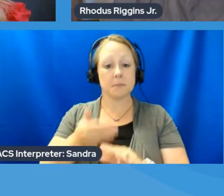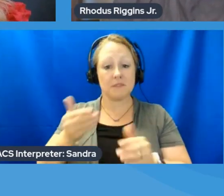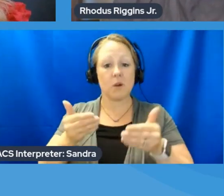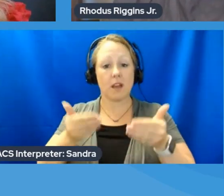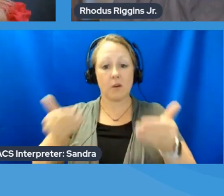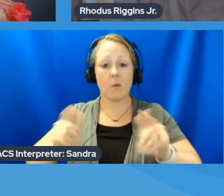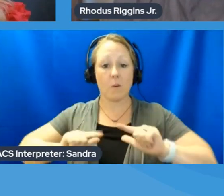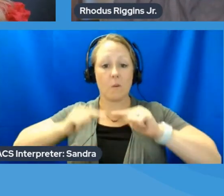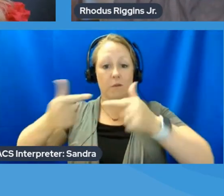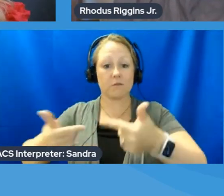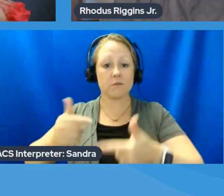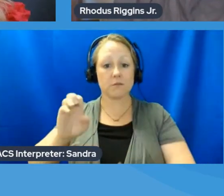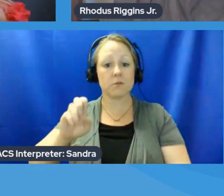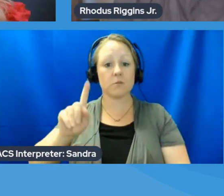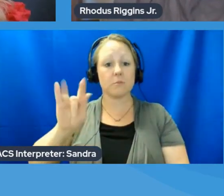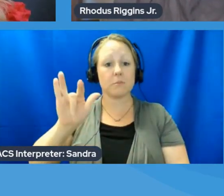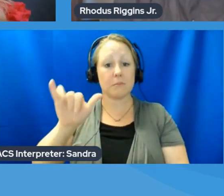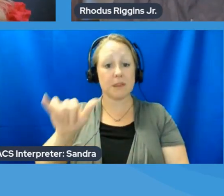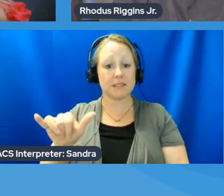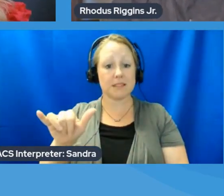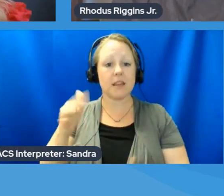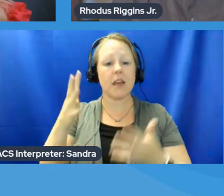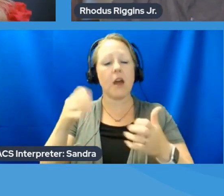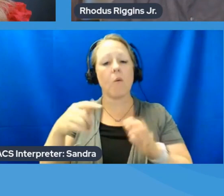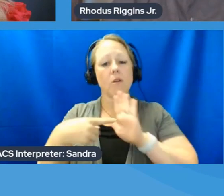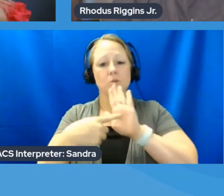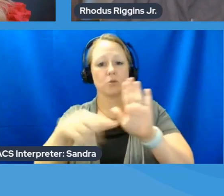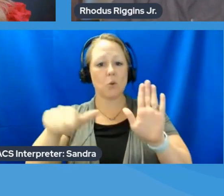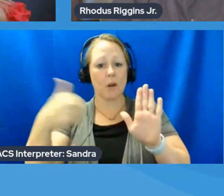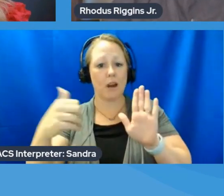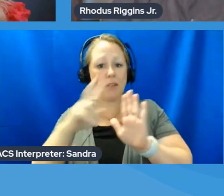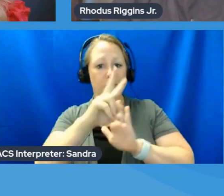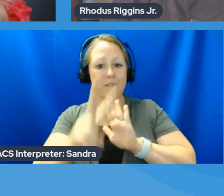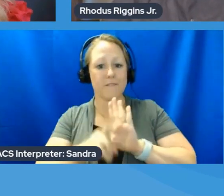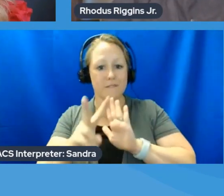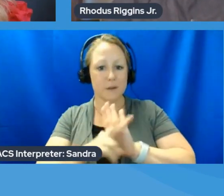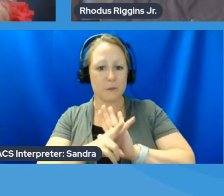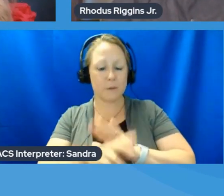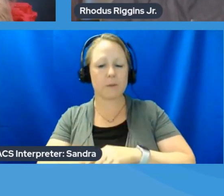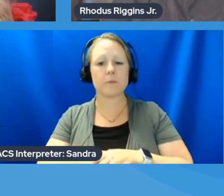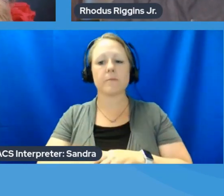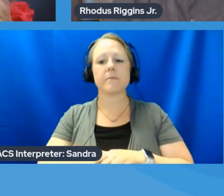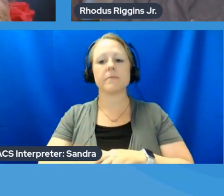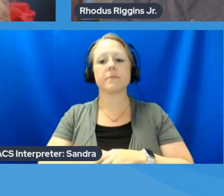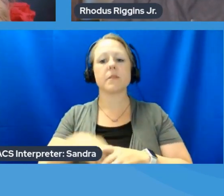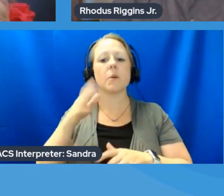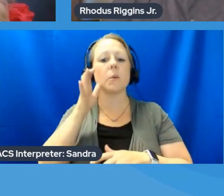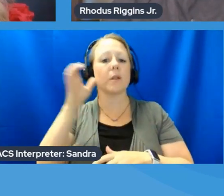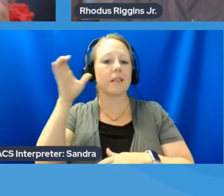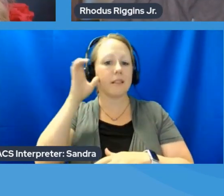I want to take us to another video. We're gonna be hearing from Larry Wexler.